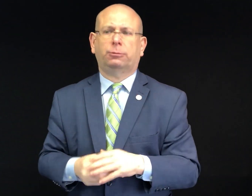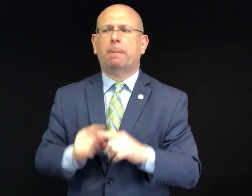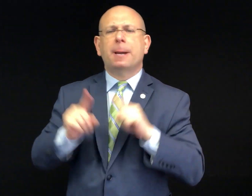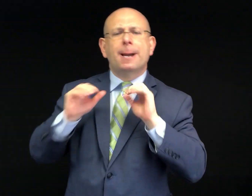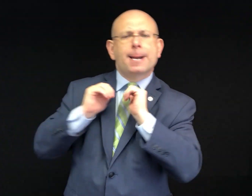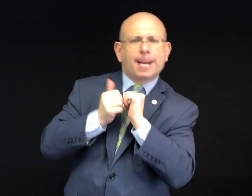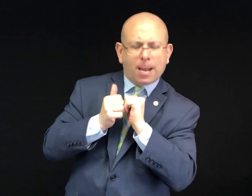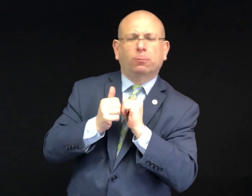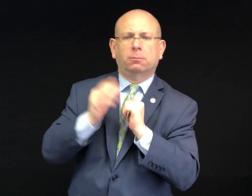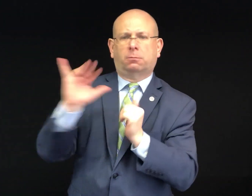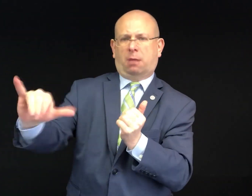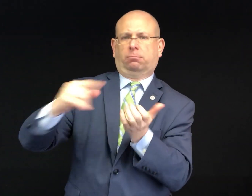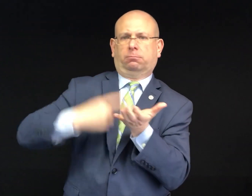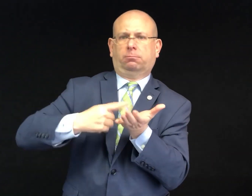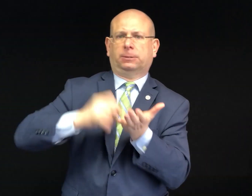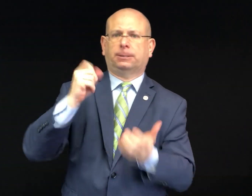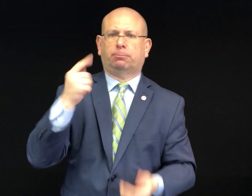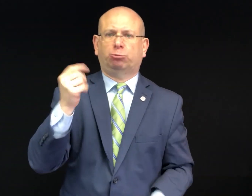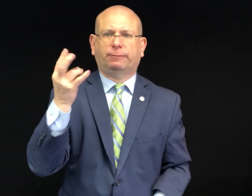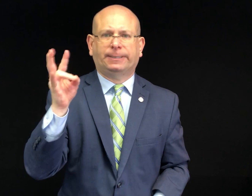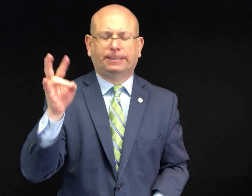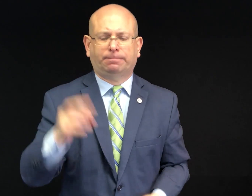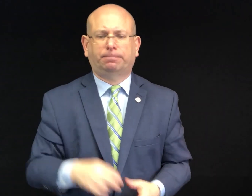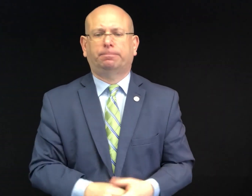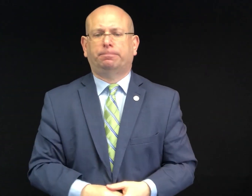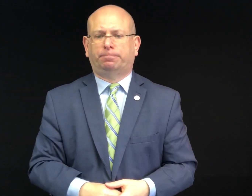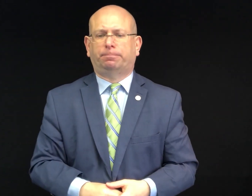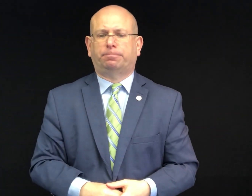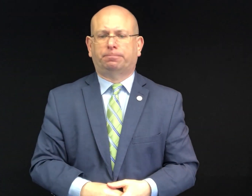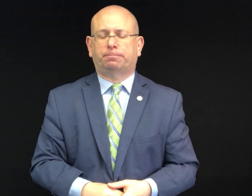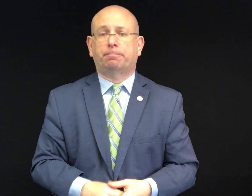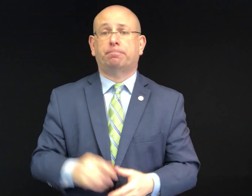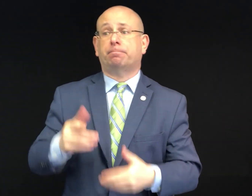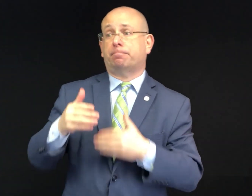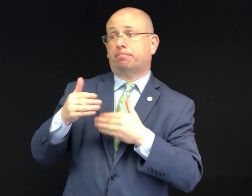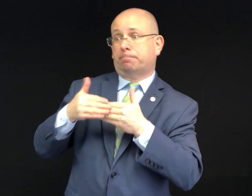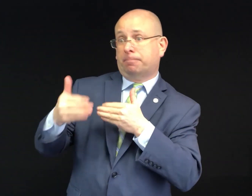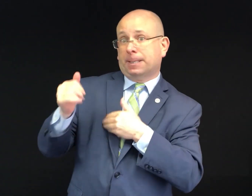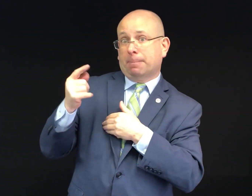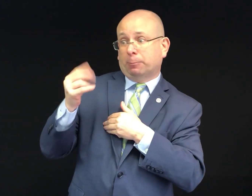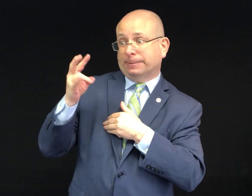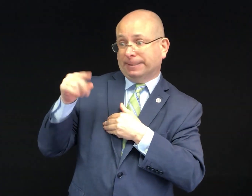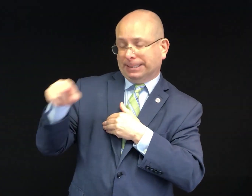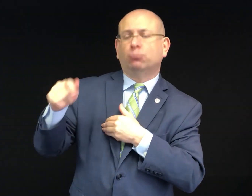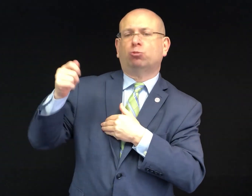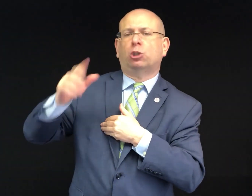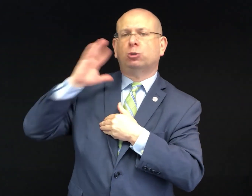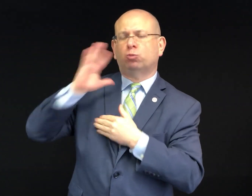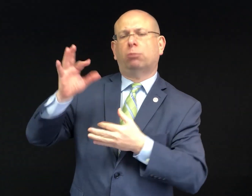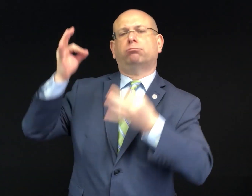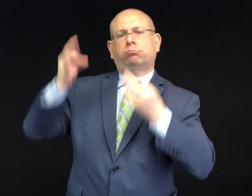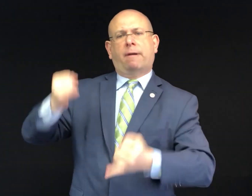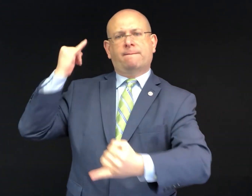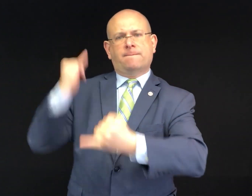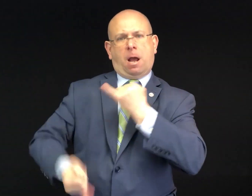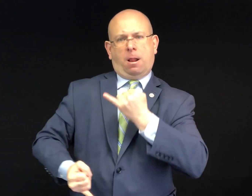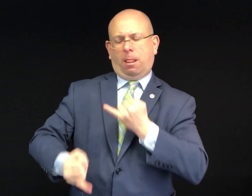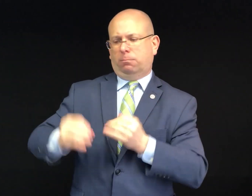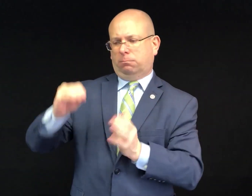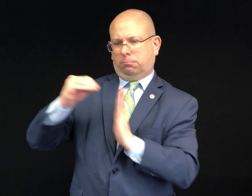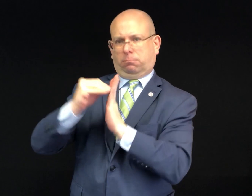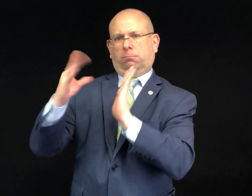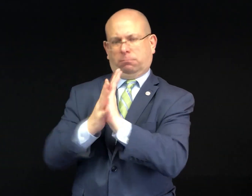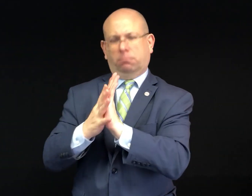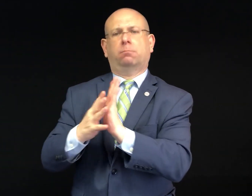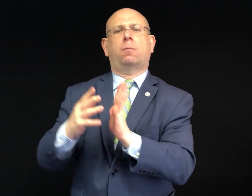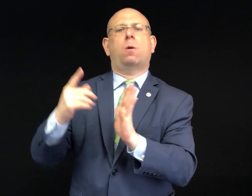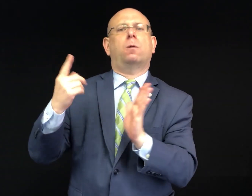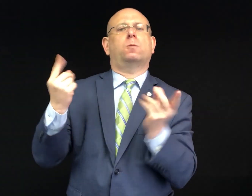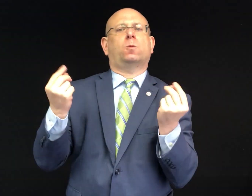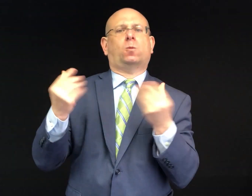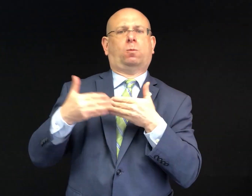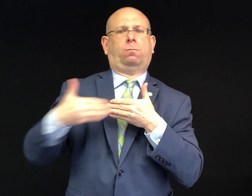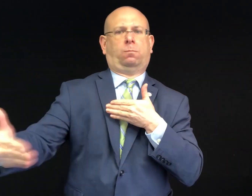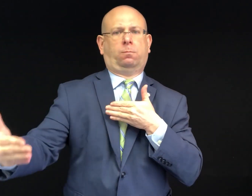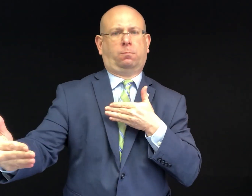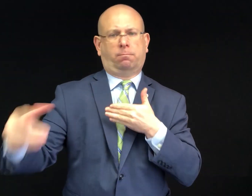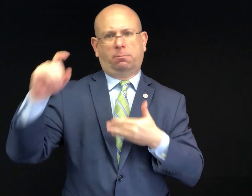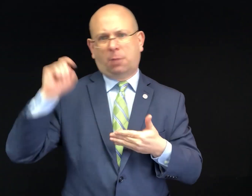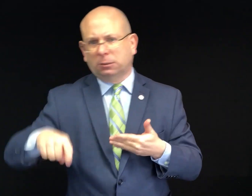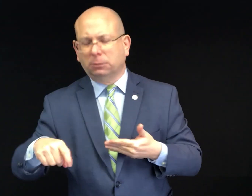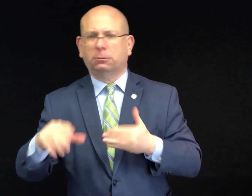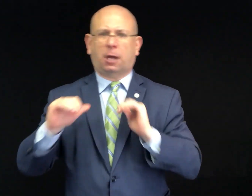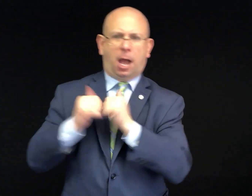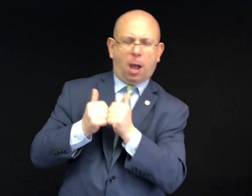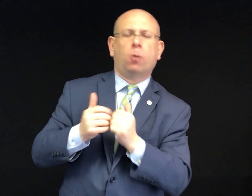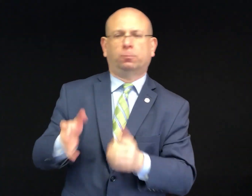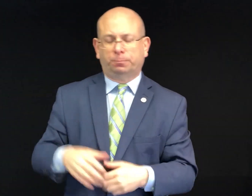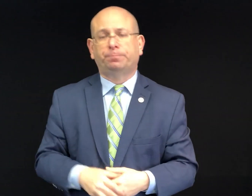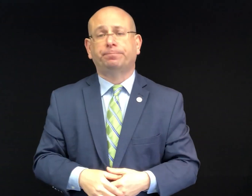After the meeting on September 17th, the Judge will issue a final order.